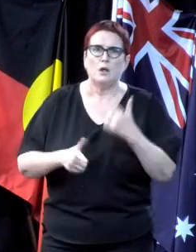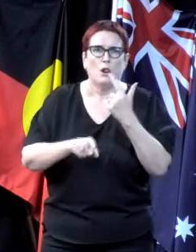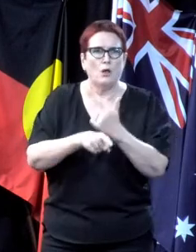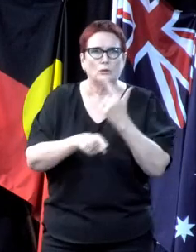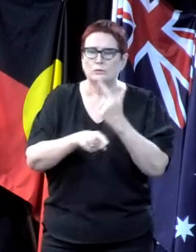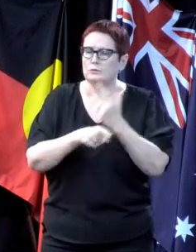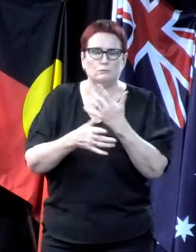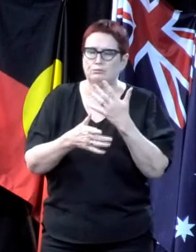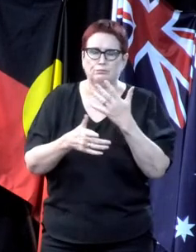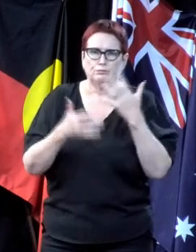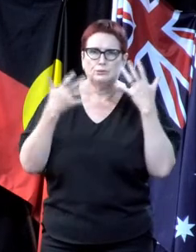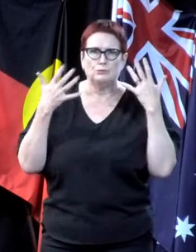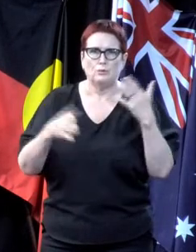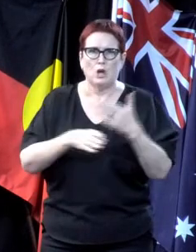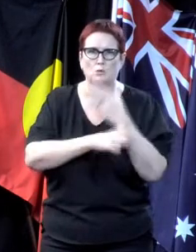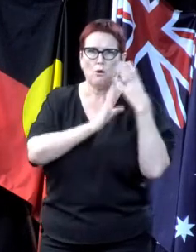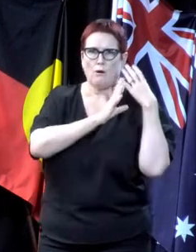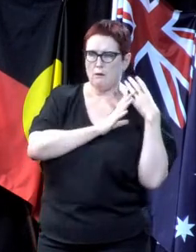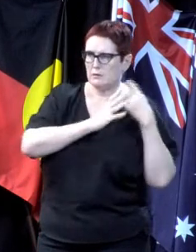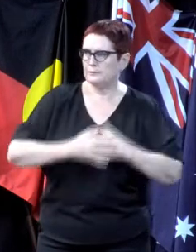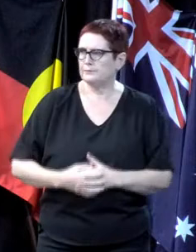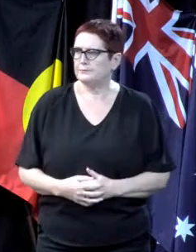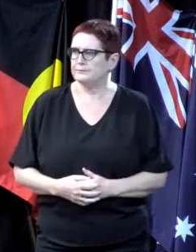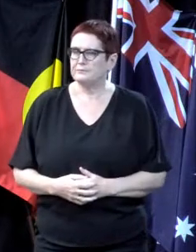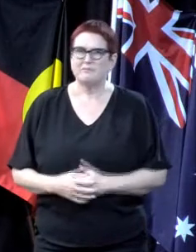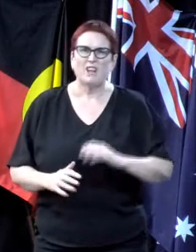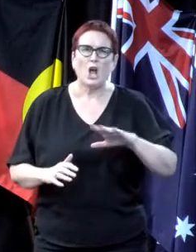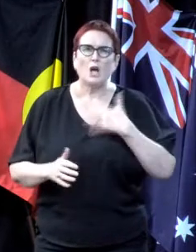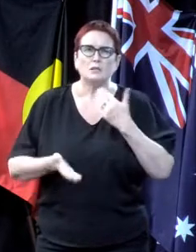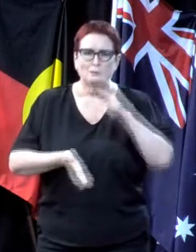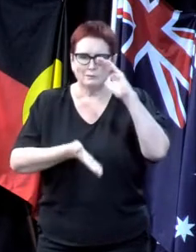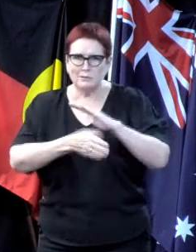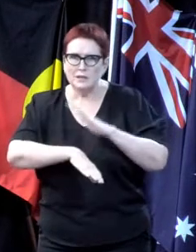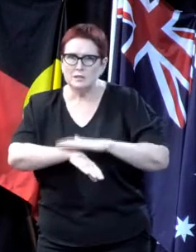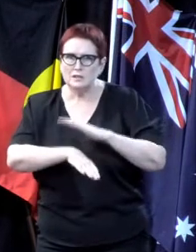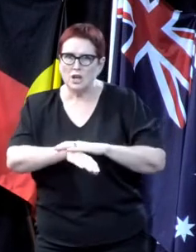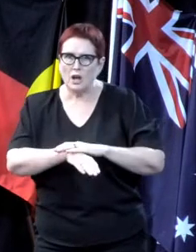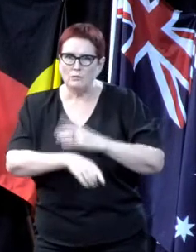I don’t want to deprive you of any time with respect to the next topic, which is to tell me what you would like to see come out of the